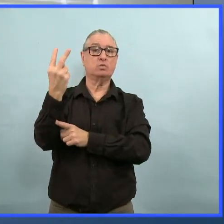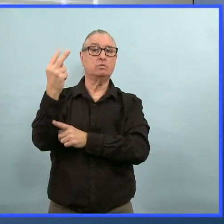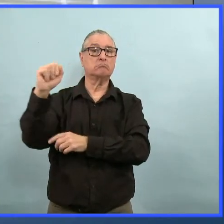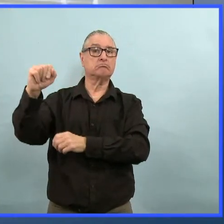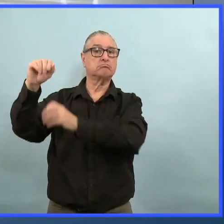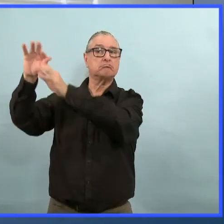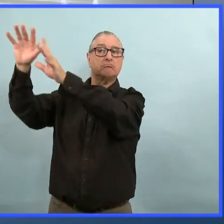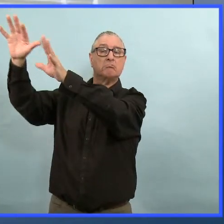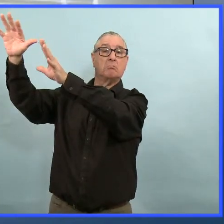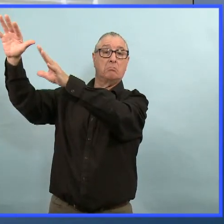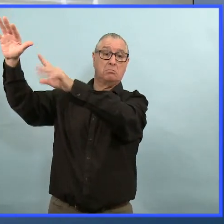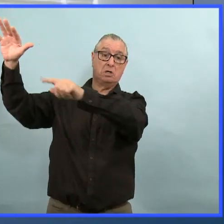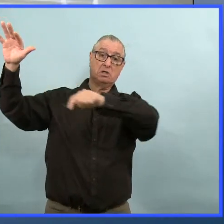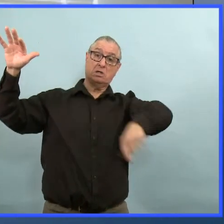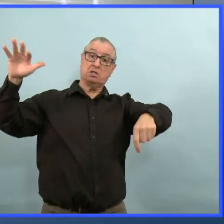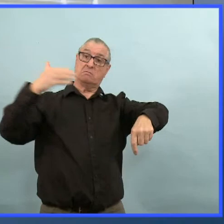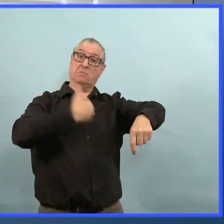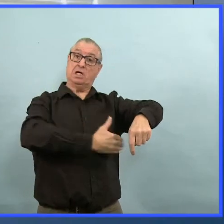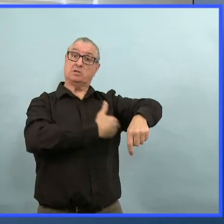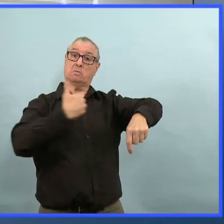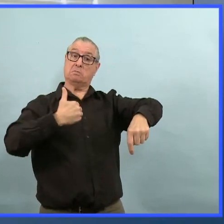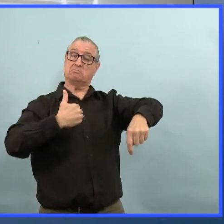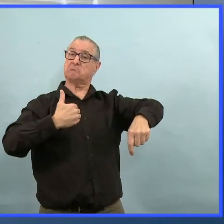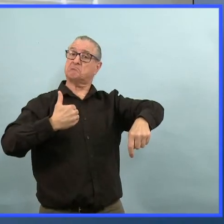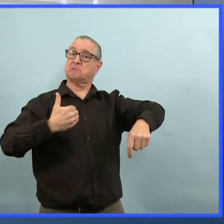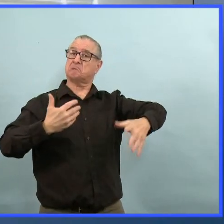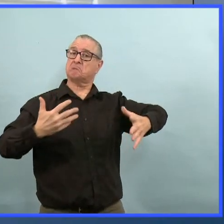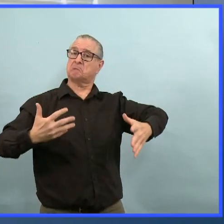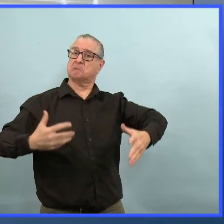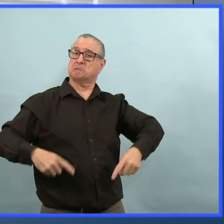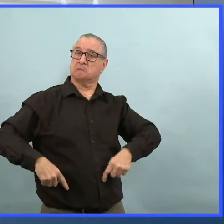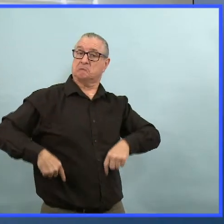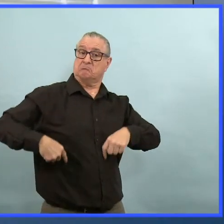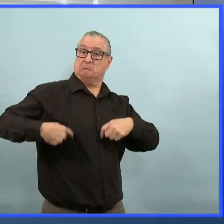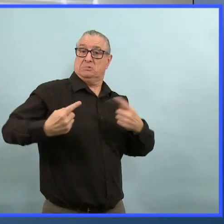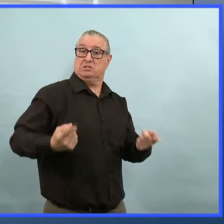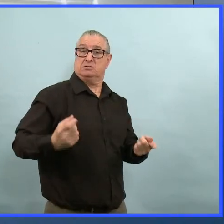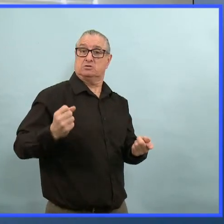that it's more severe so we're continuing to to follow these numbers we're still sequencing